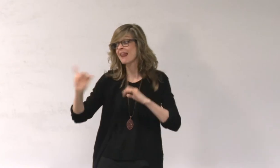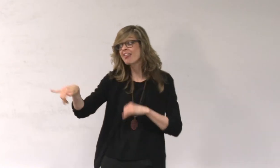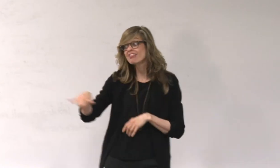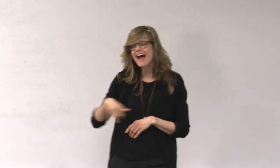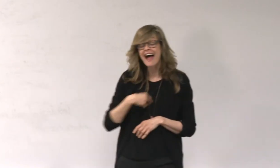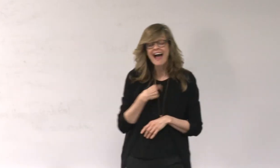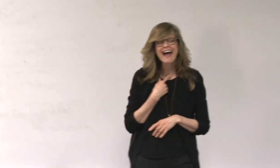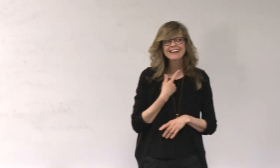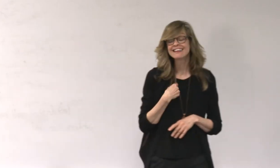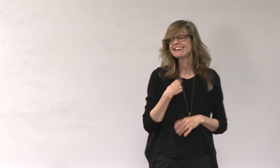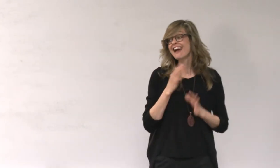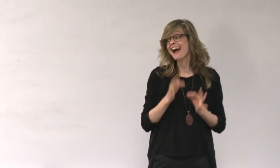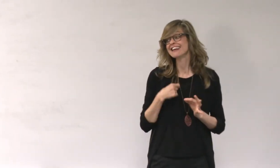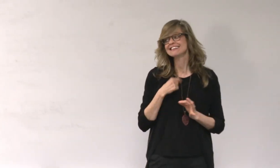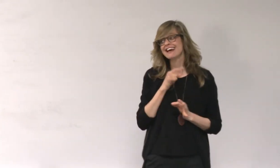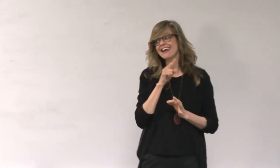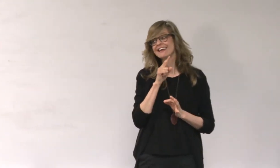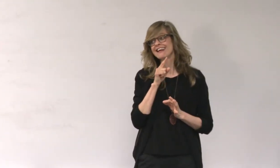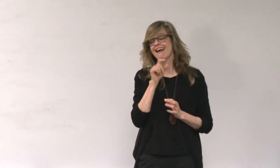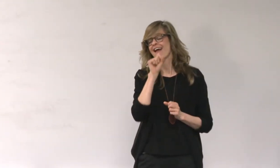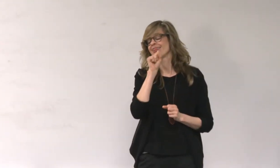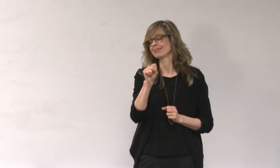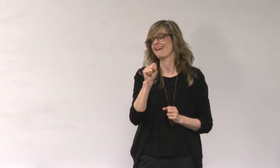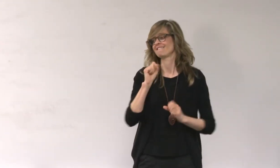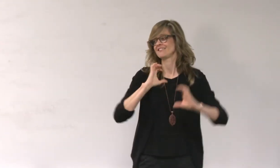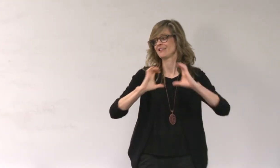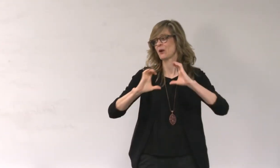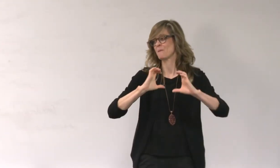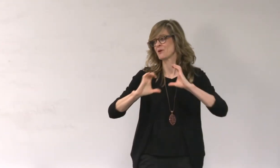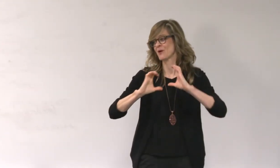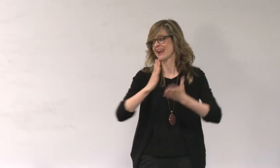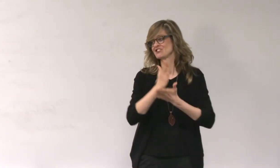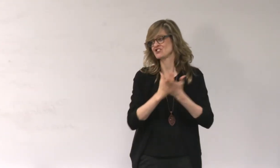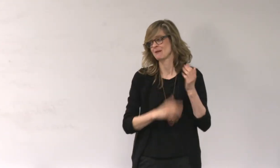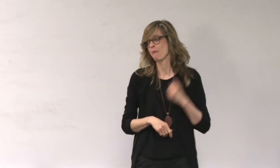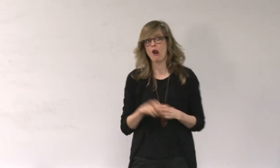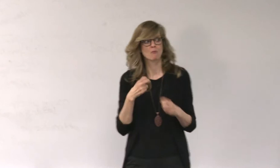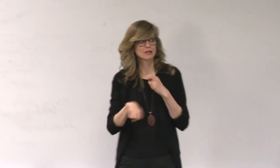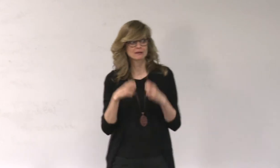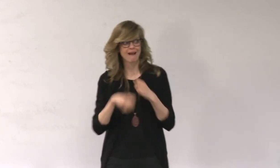AND--EXACTLY. COMMUNICATION. BUT I ACTUALLY LOVED THE COMMUNICATION PART OF IT.